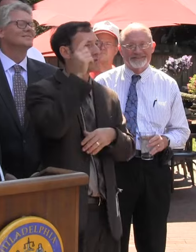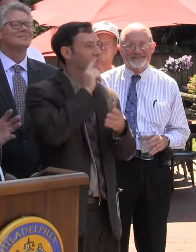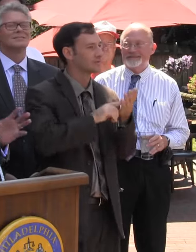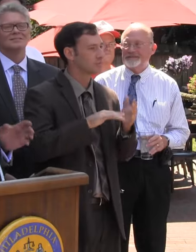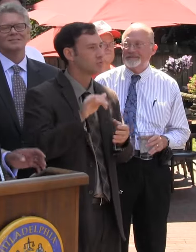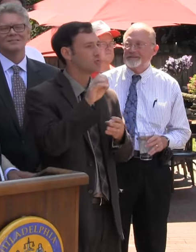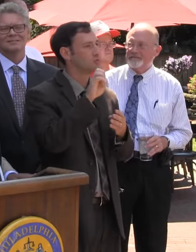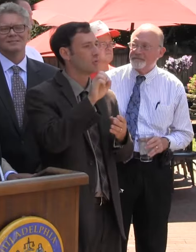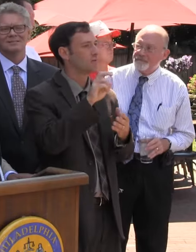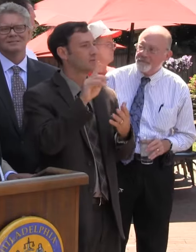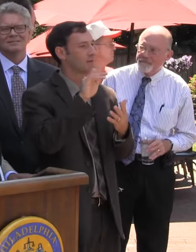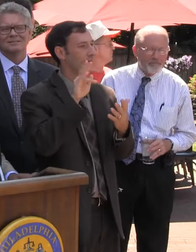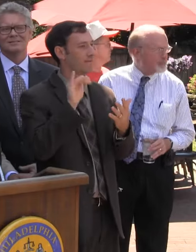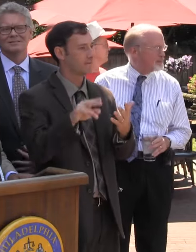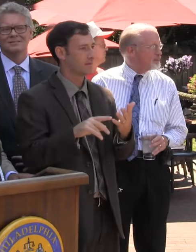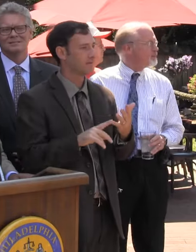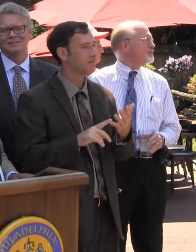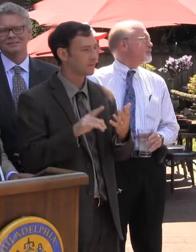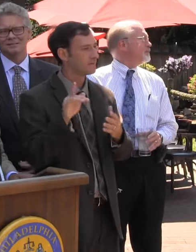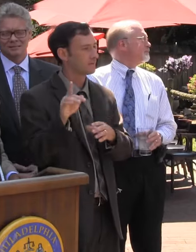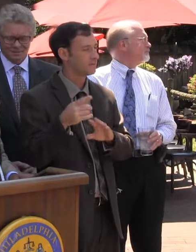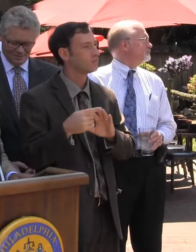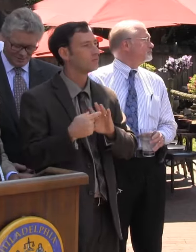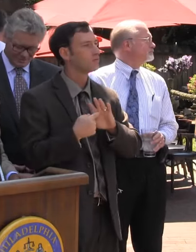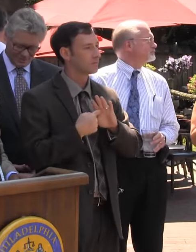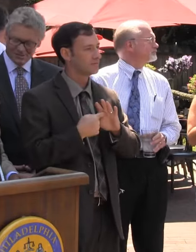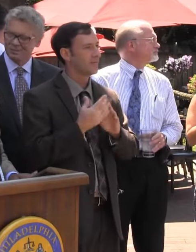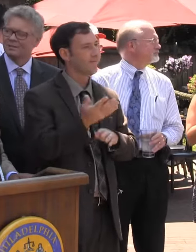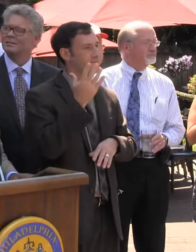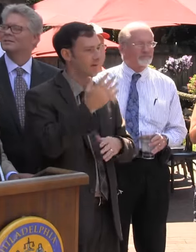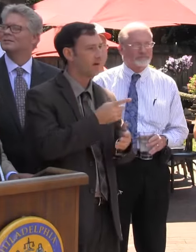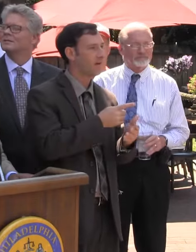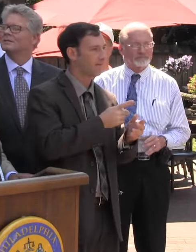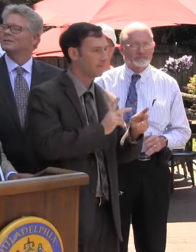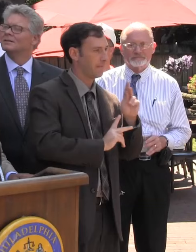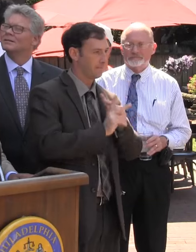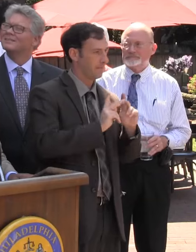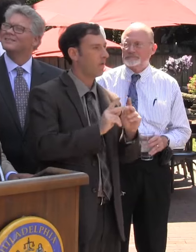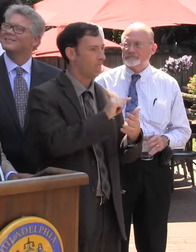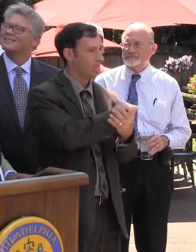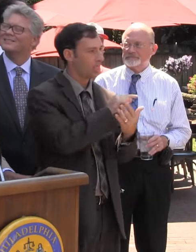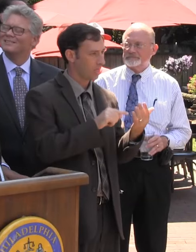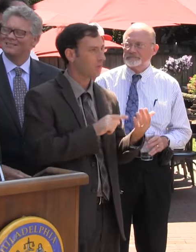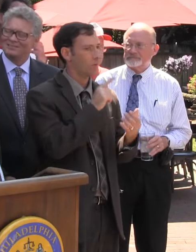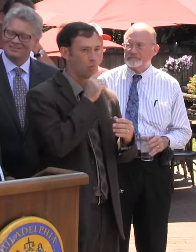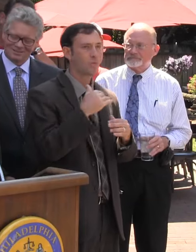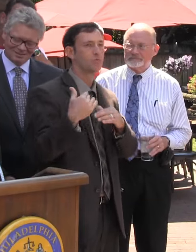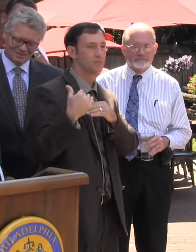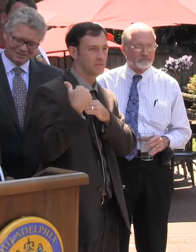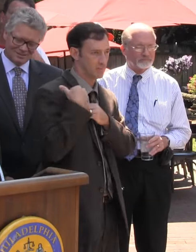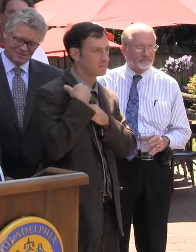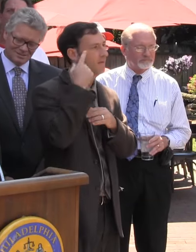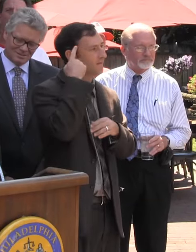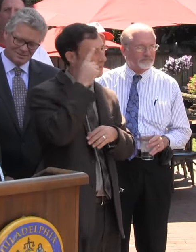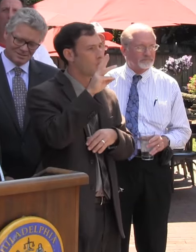representing the five main individuals who are responsible for World Meeting of Families